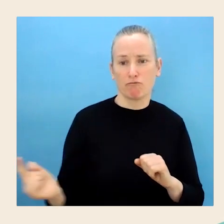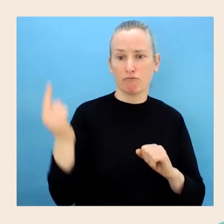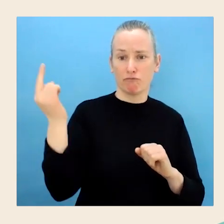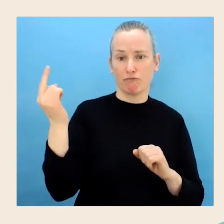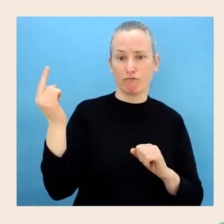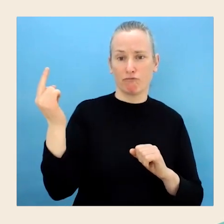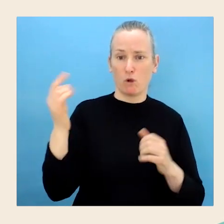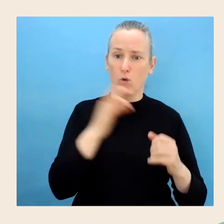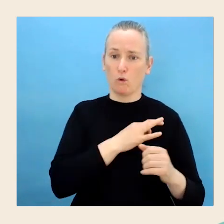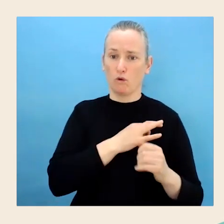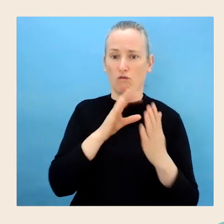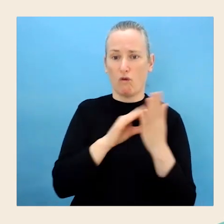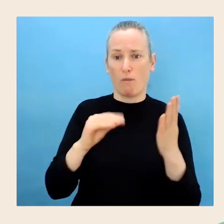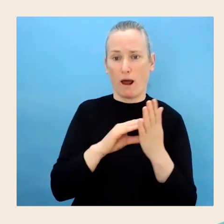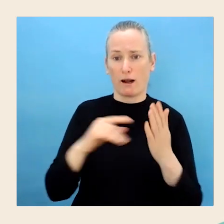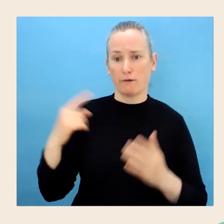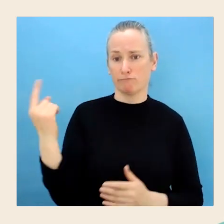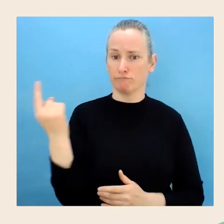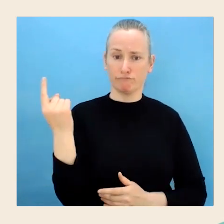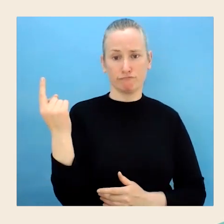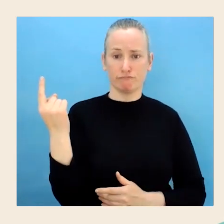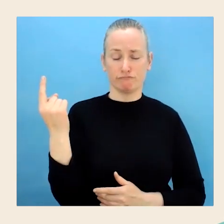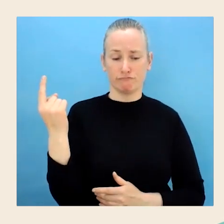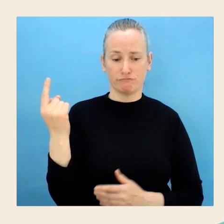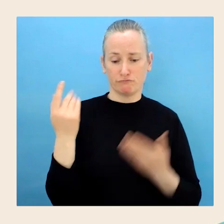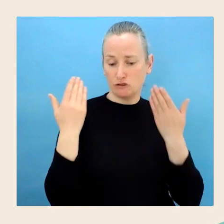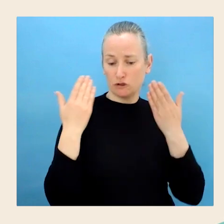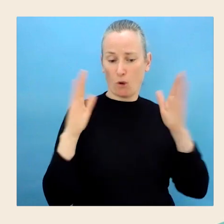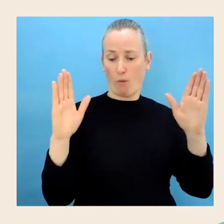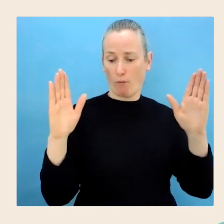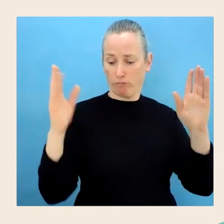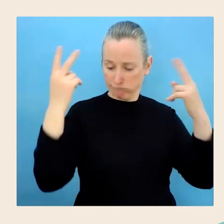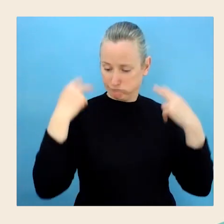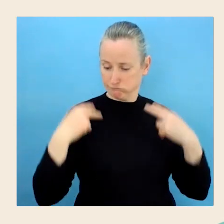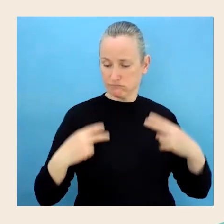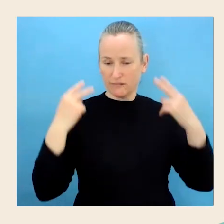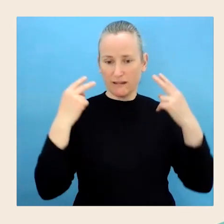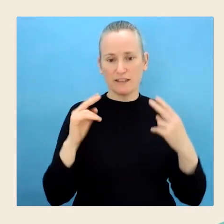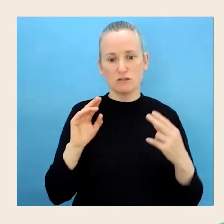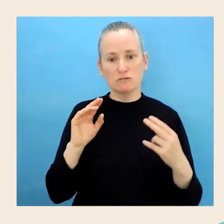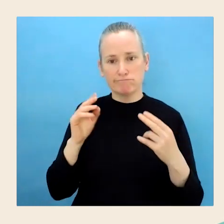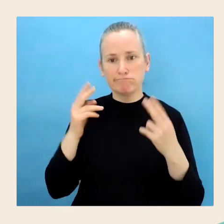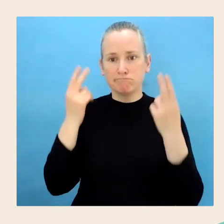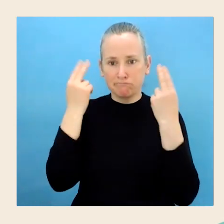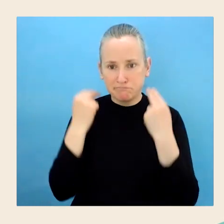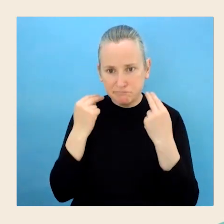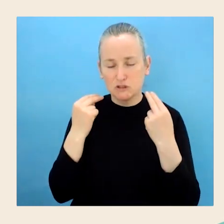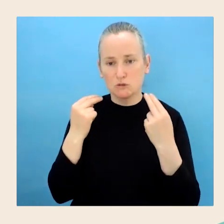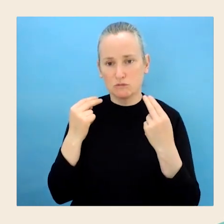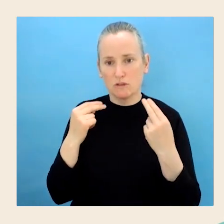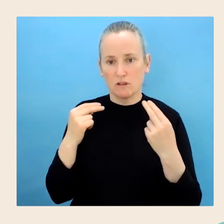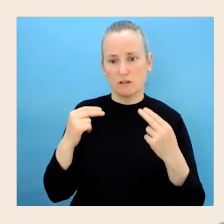to play into respectability politics where we have to hide a lot of the messy,